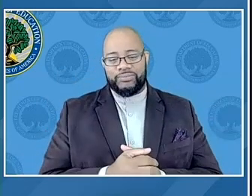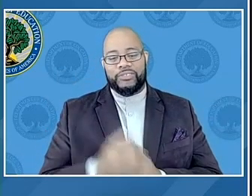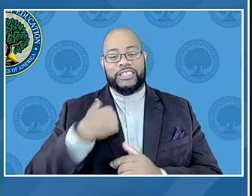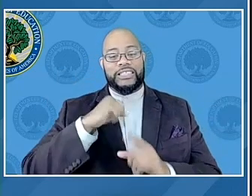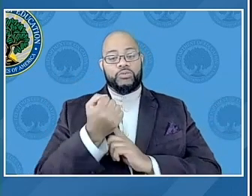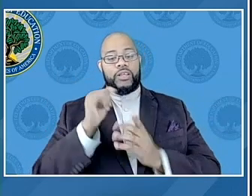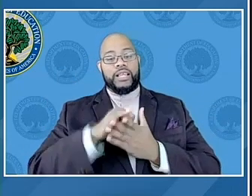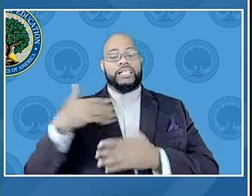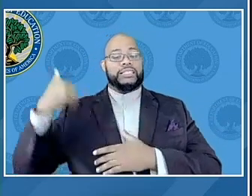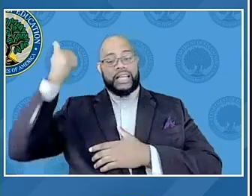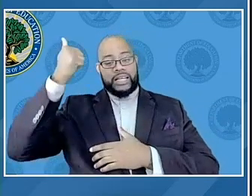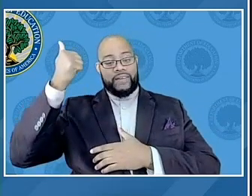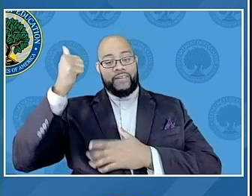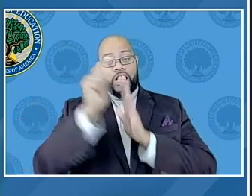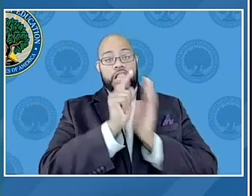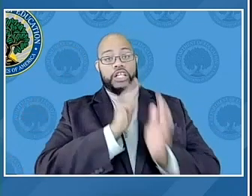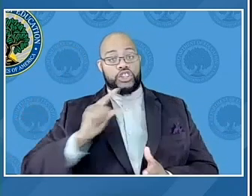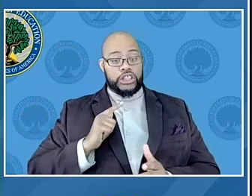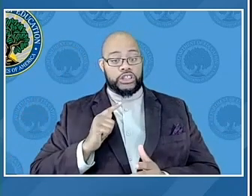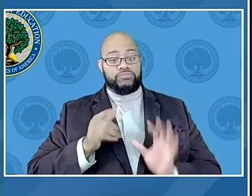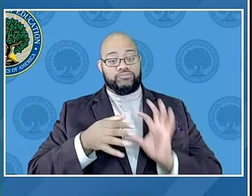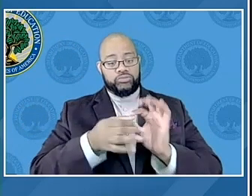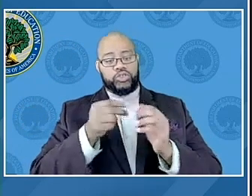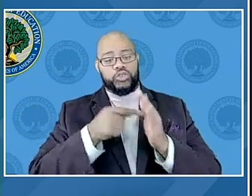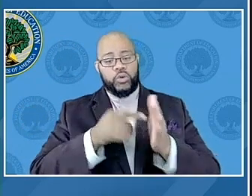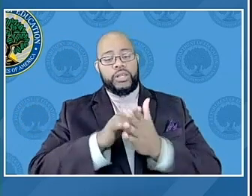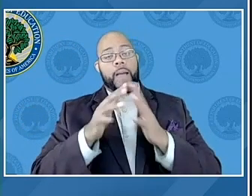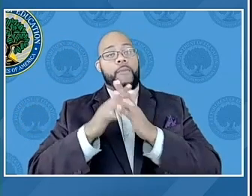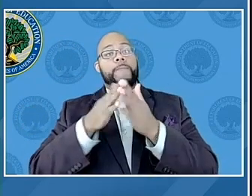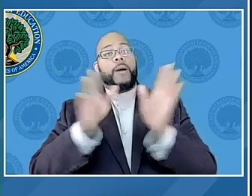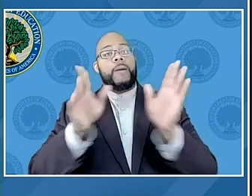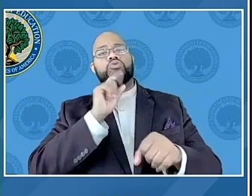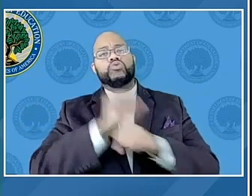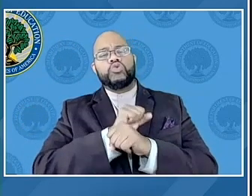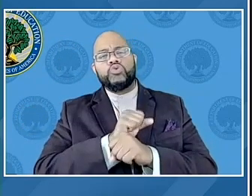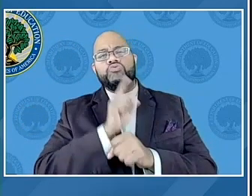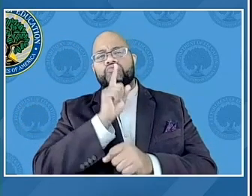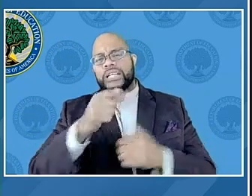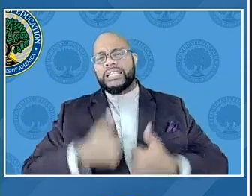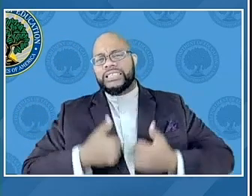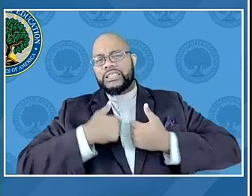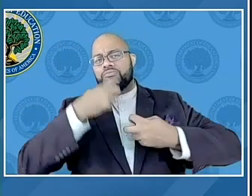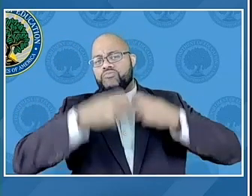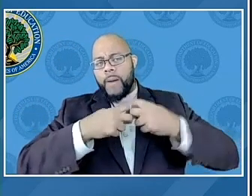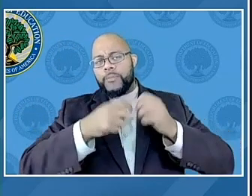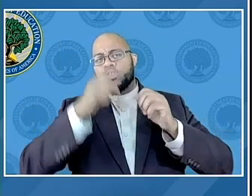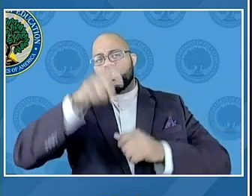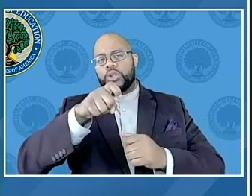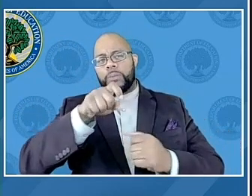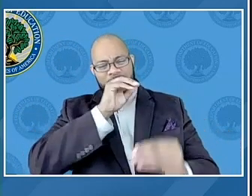legislative can unite to show the American public that true, real, and existing problems should be fixed by utilizing the